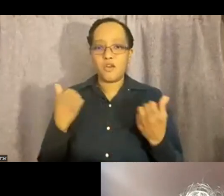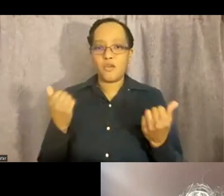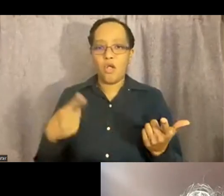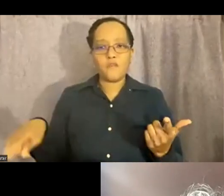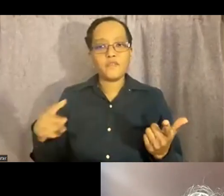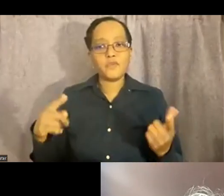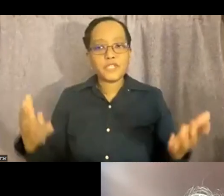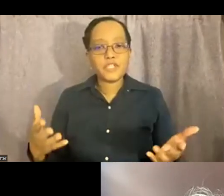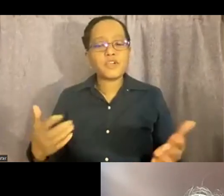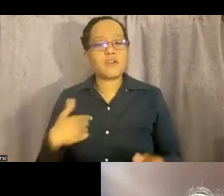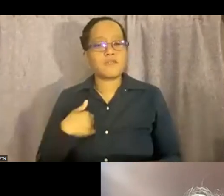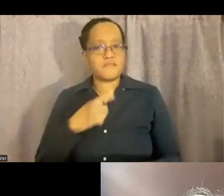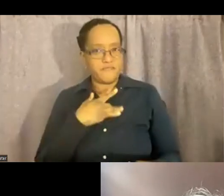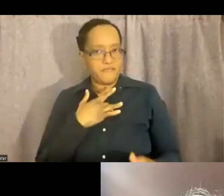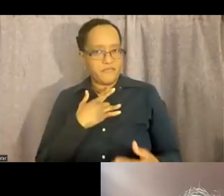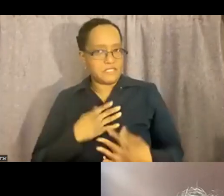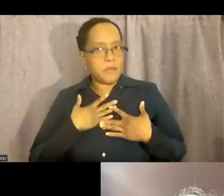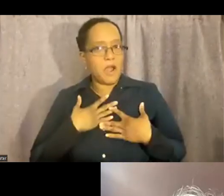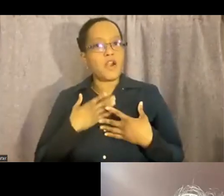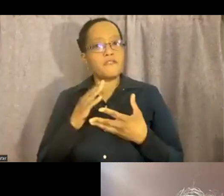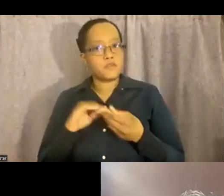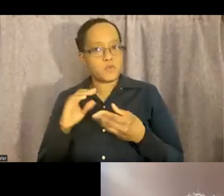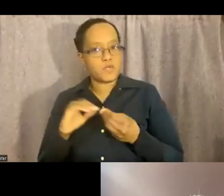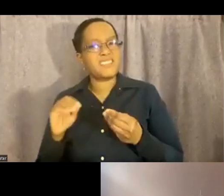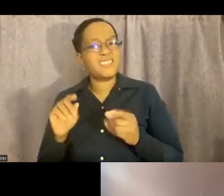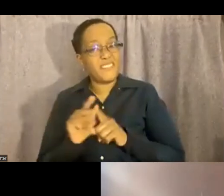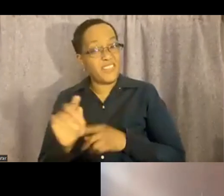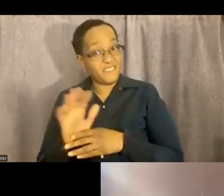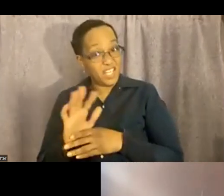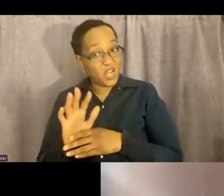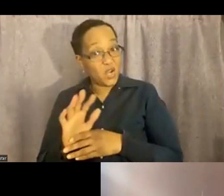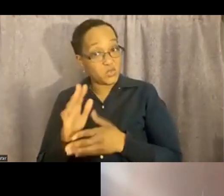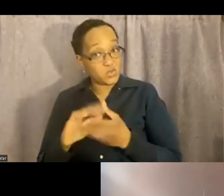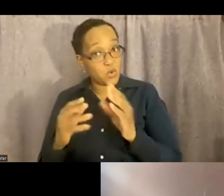I'm inspired by the stories and video for people who cannot be with us.